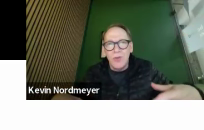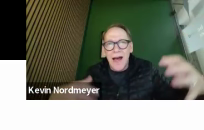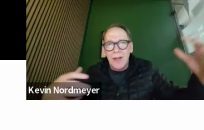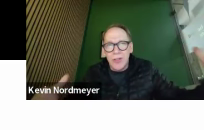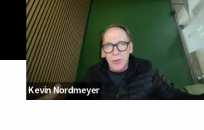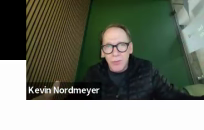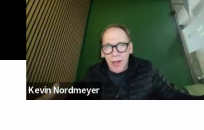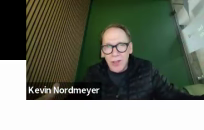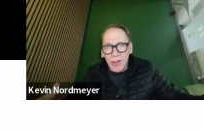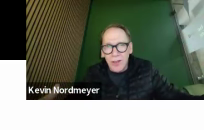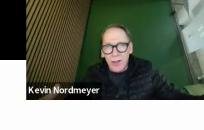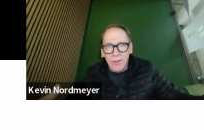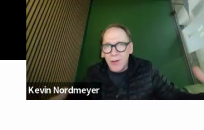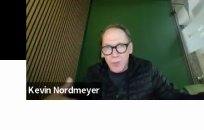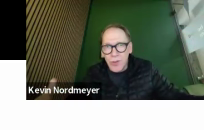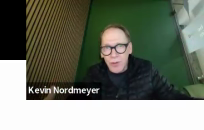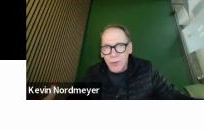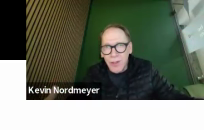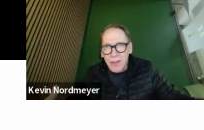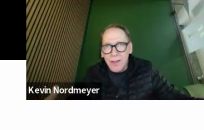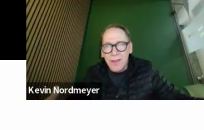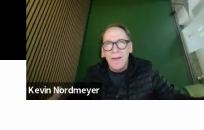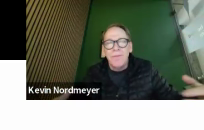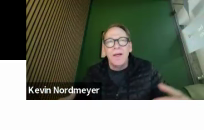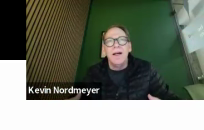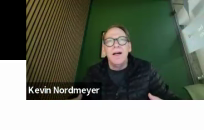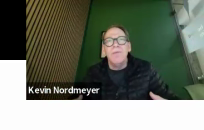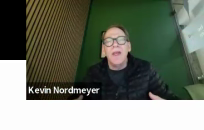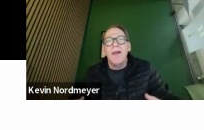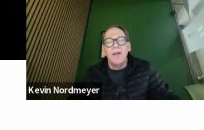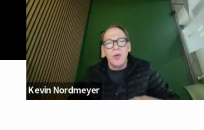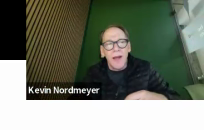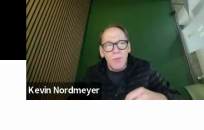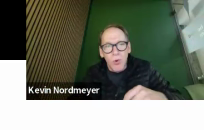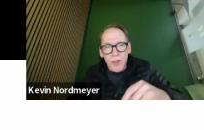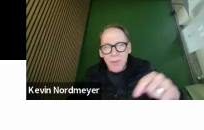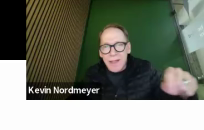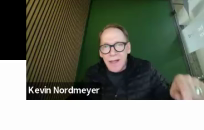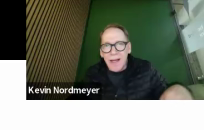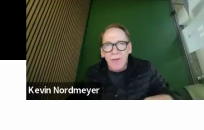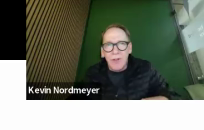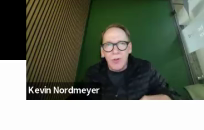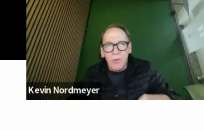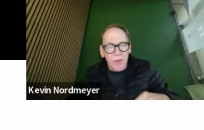you know, dollars to a project on a dollars per square foot basis. Creating more space in a conference room